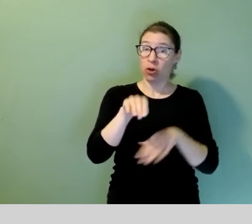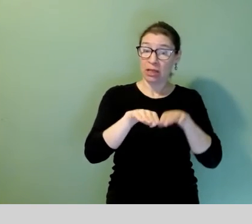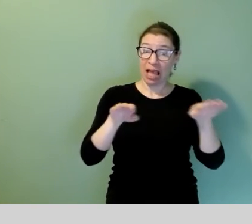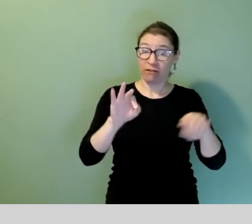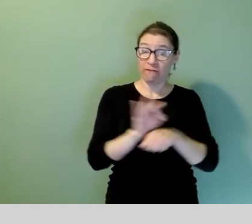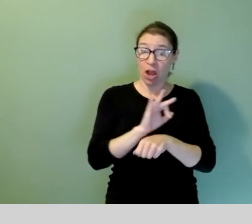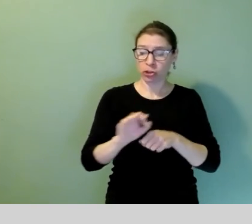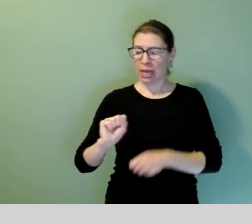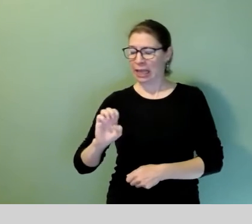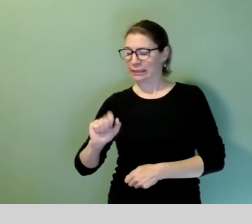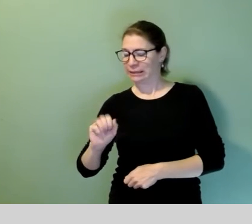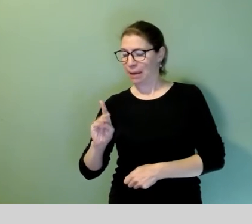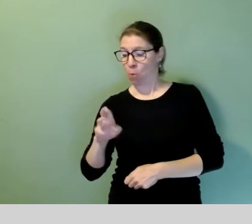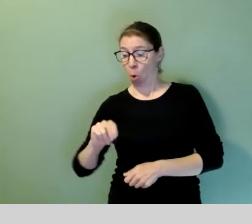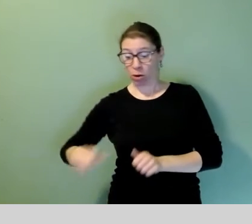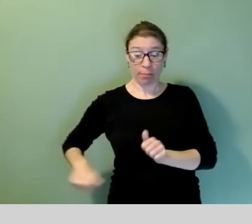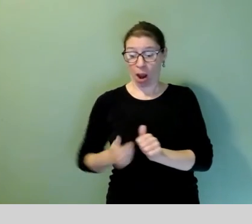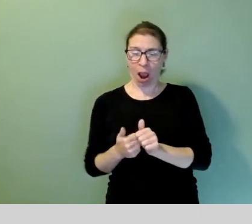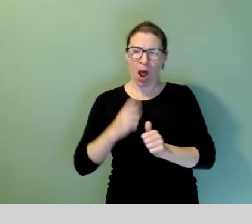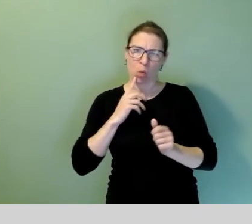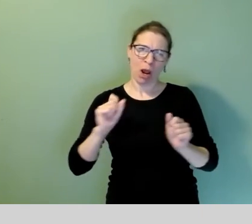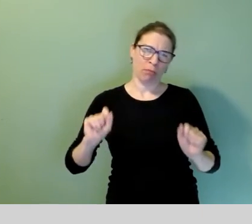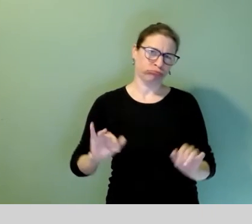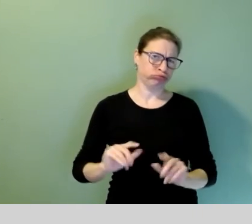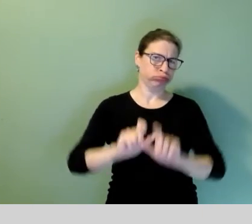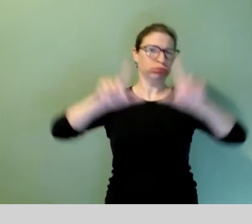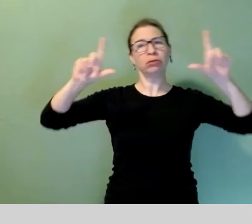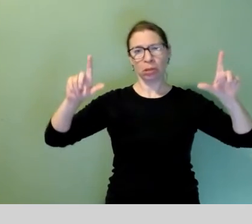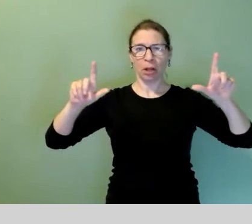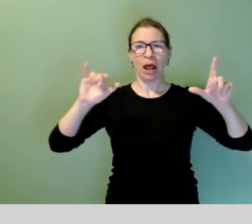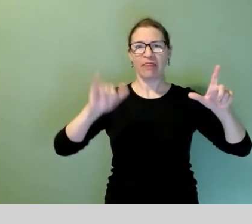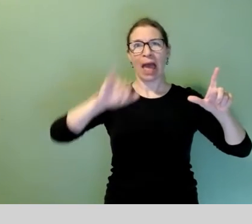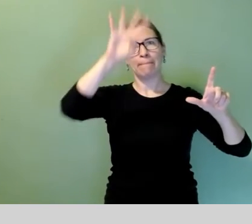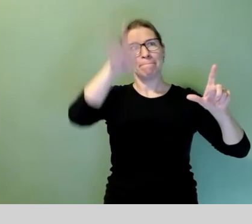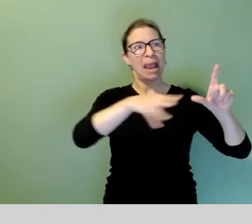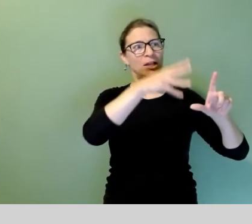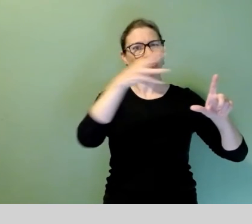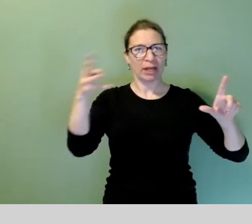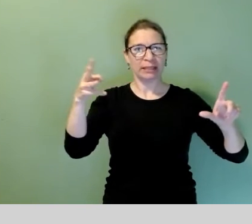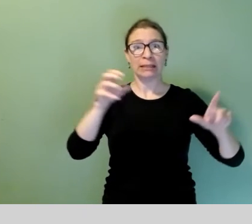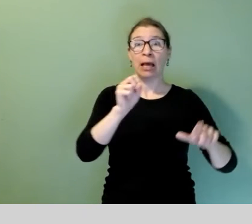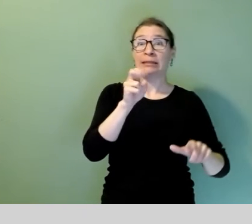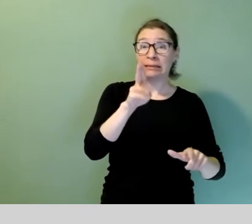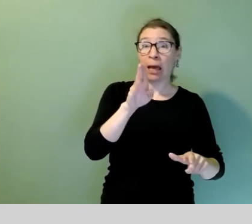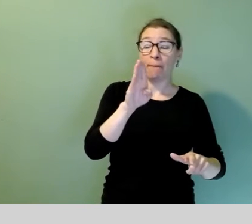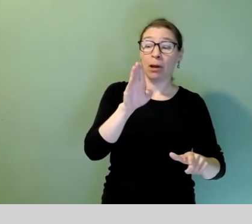what seaborn is doing in the background is generating this matrix of subplots.